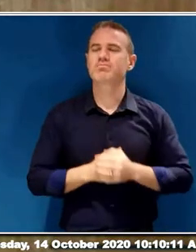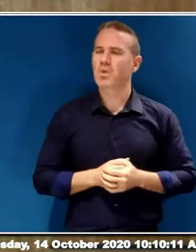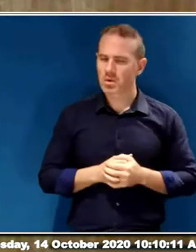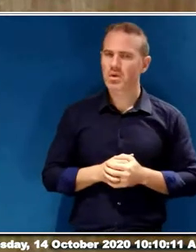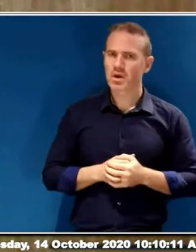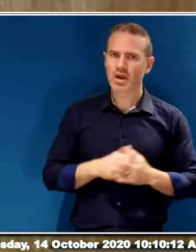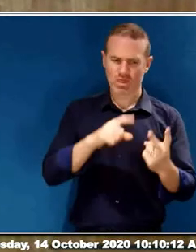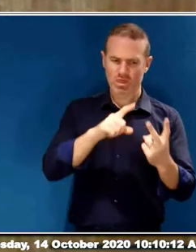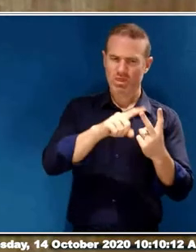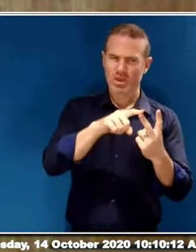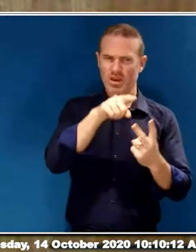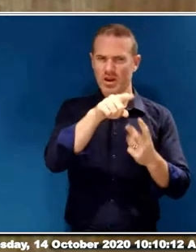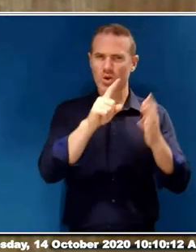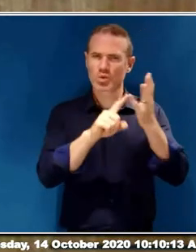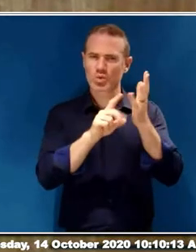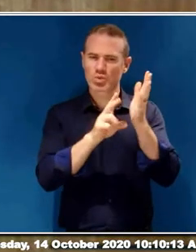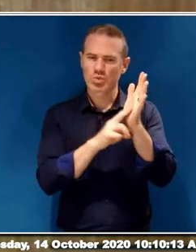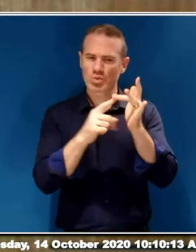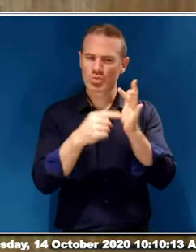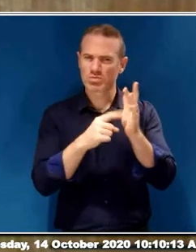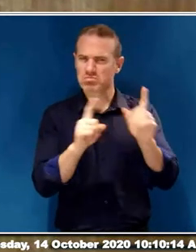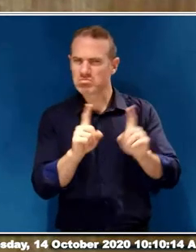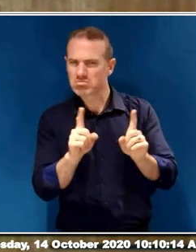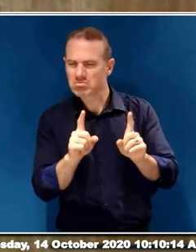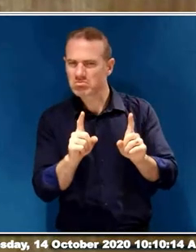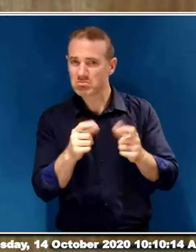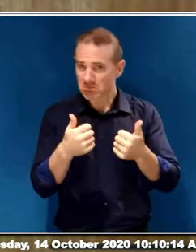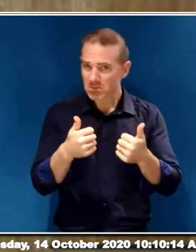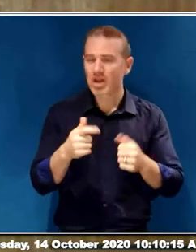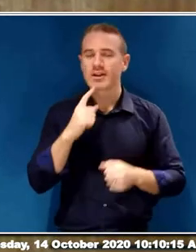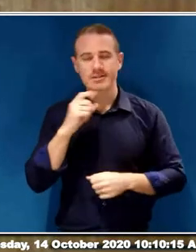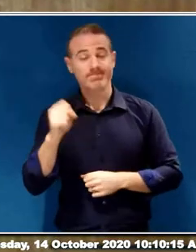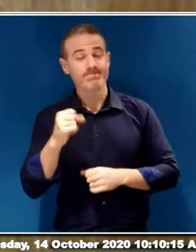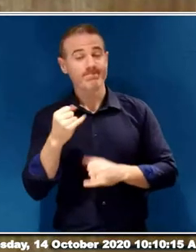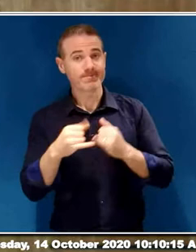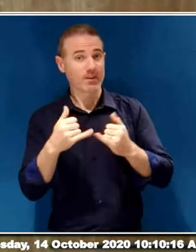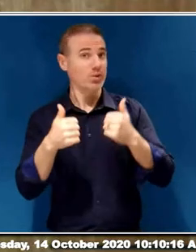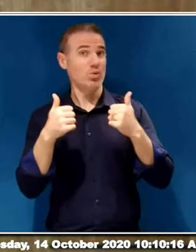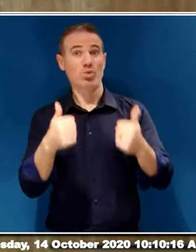Although Kobe experienced severe separation anxiety on arrival,